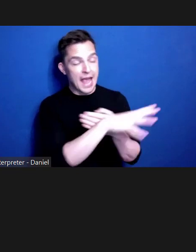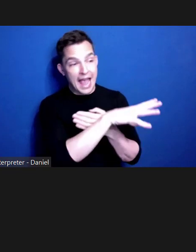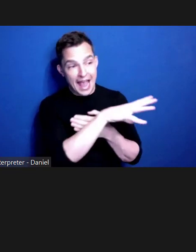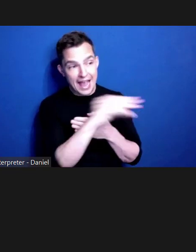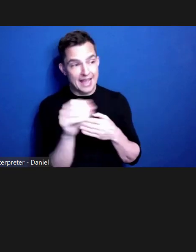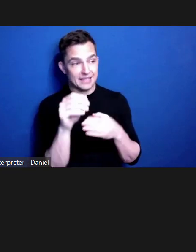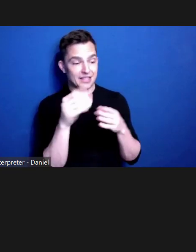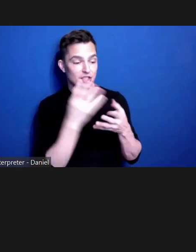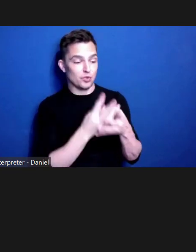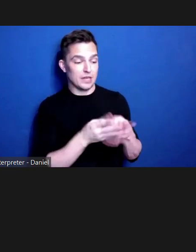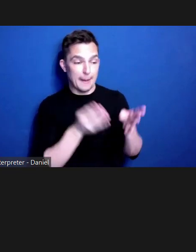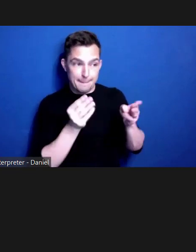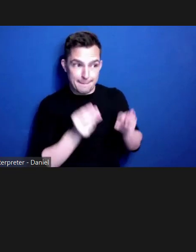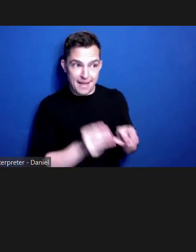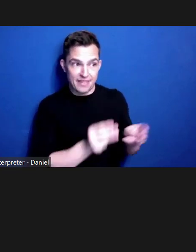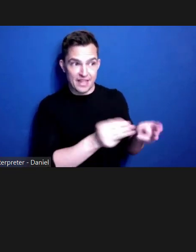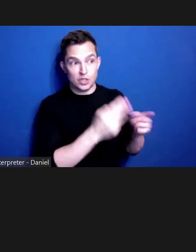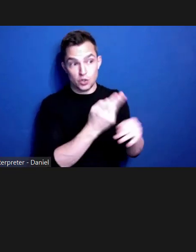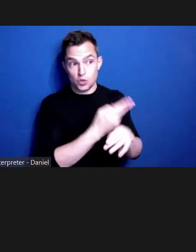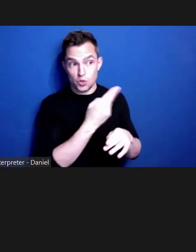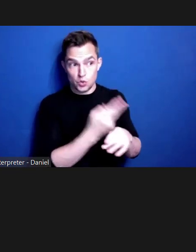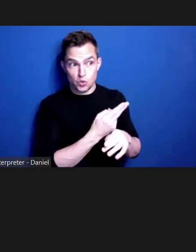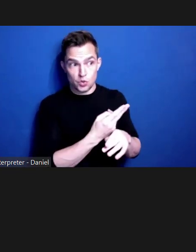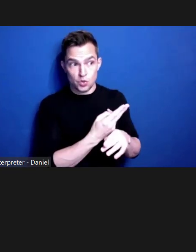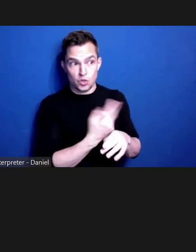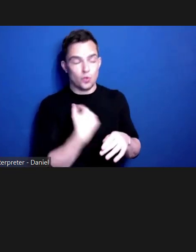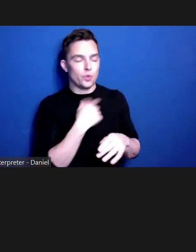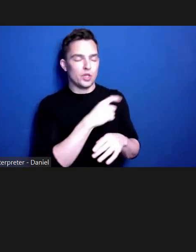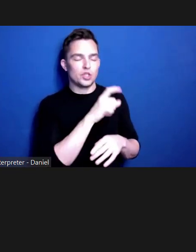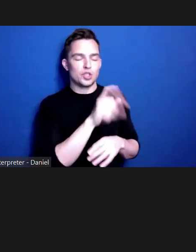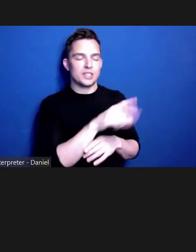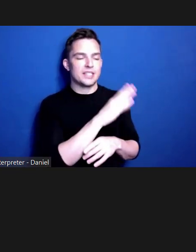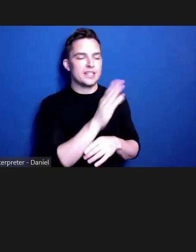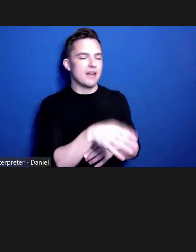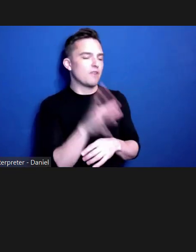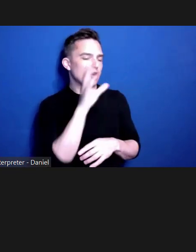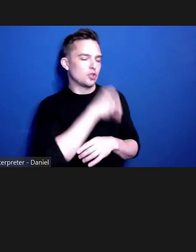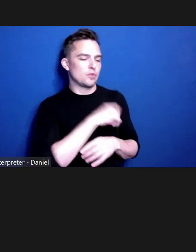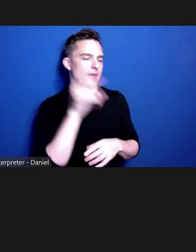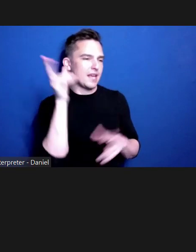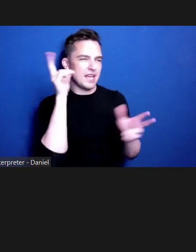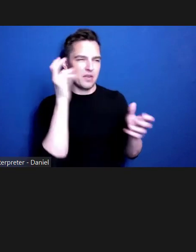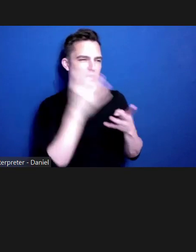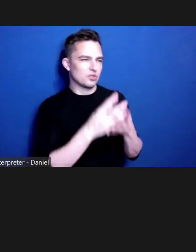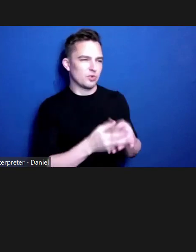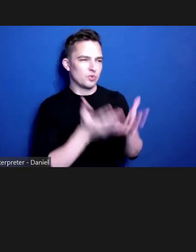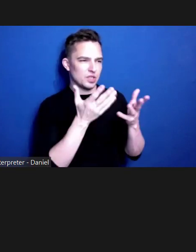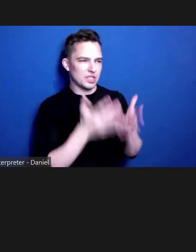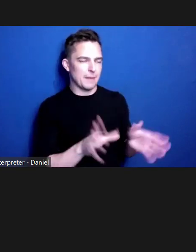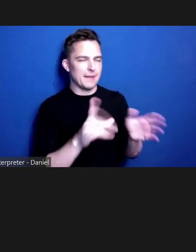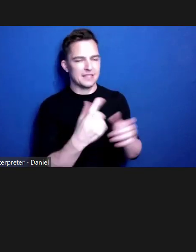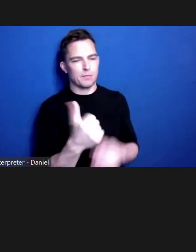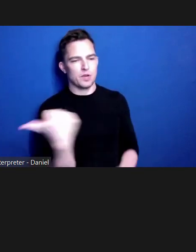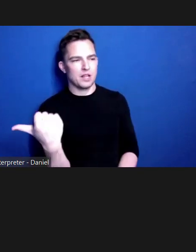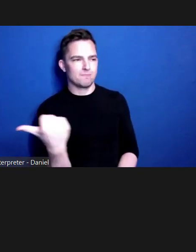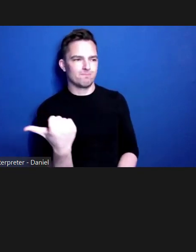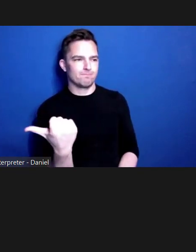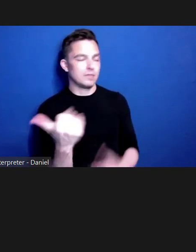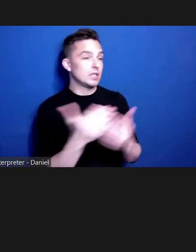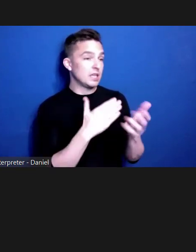we should never assume a hearing screening was completed by someone else, even a health care provider. Dr. Foust: Exactly.